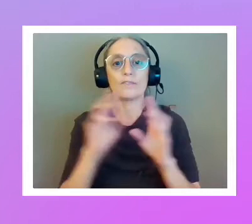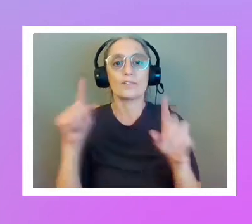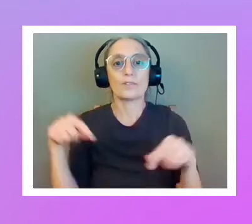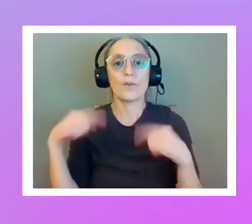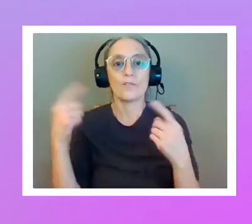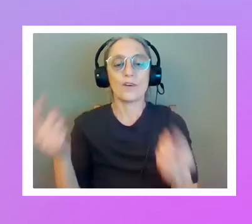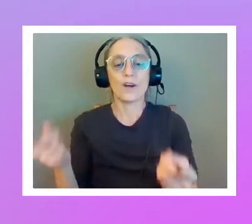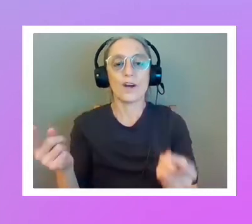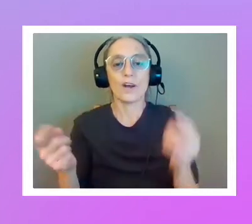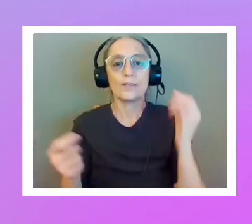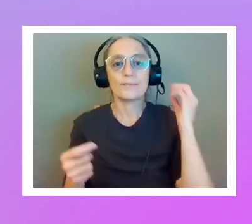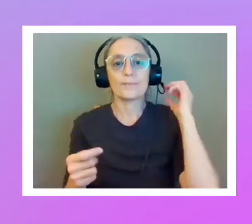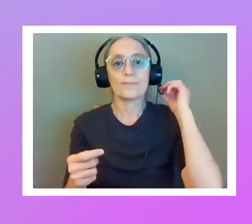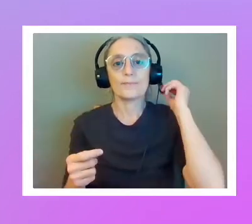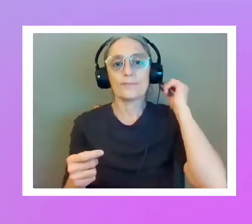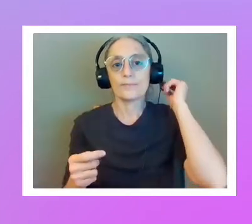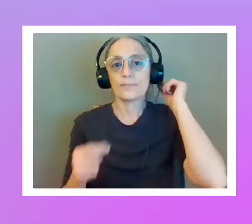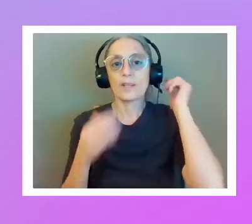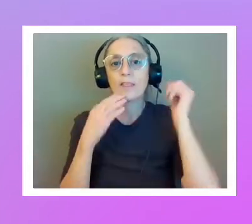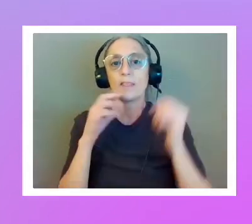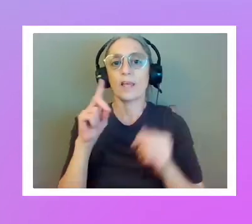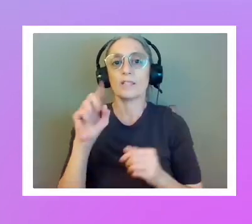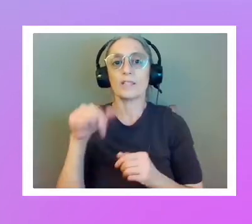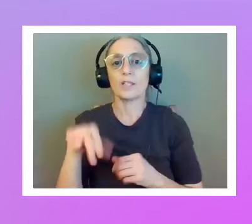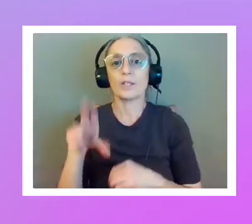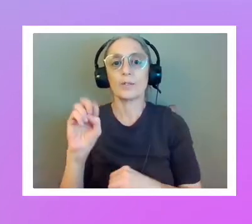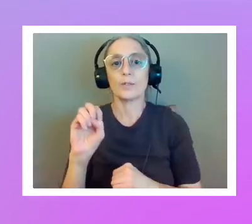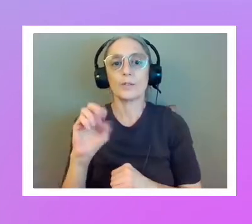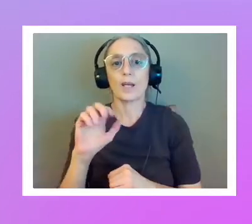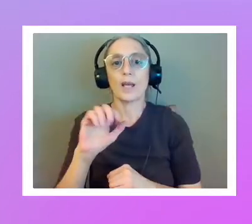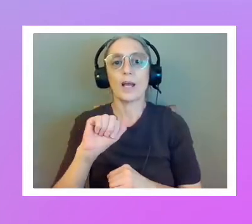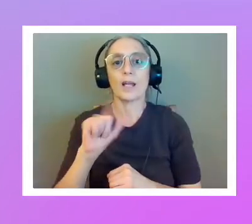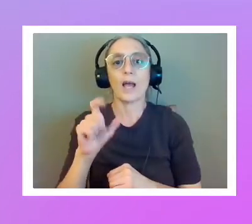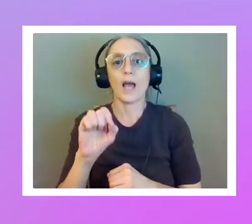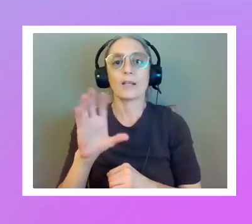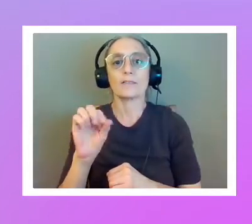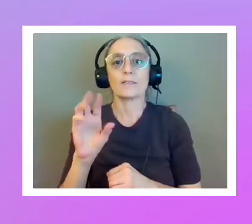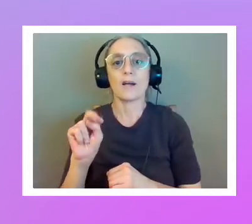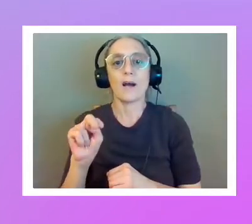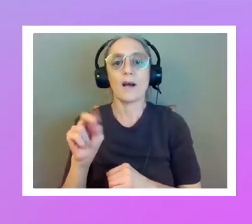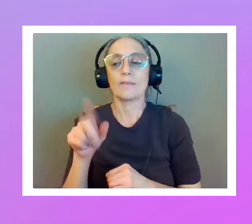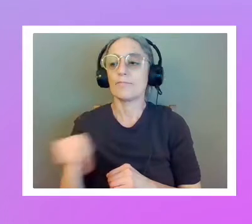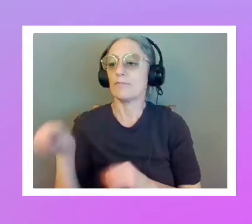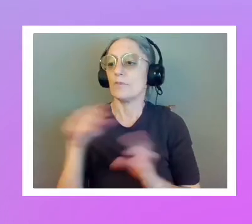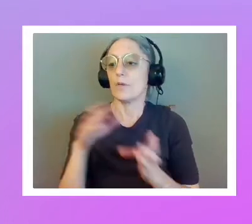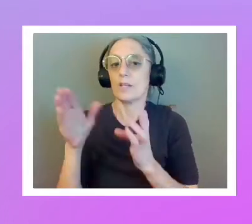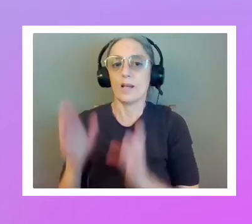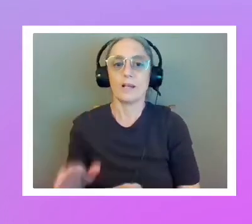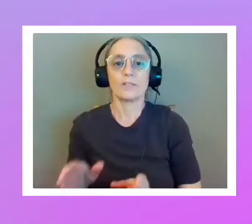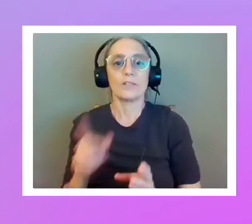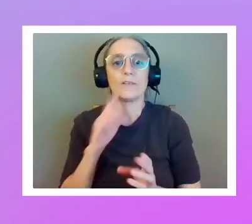I first want to thank DQ and the Axe-Con organizers for allowing me to be here talking to you today